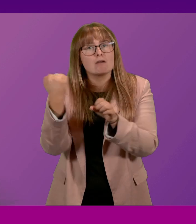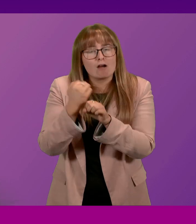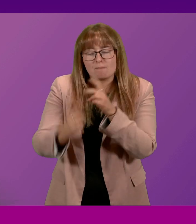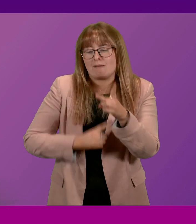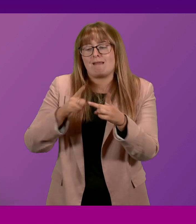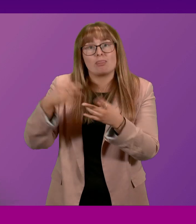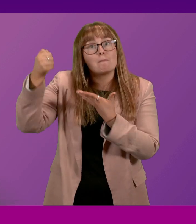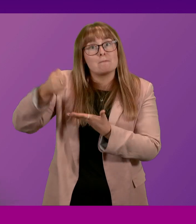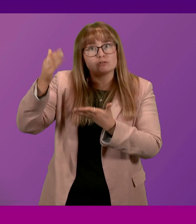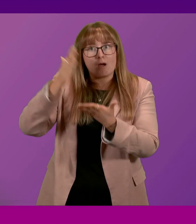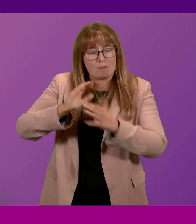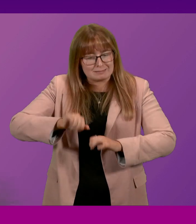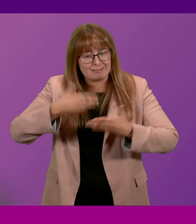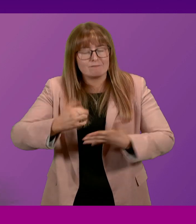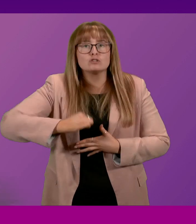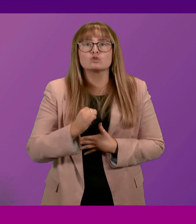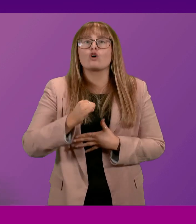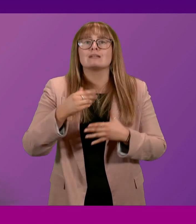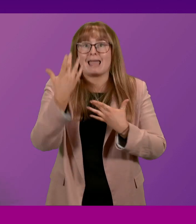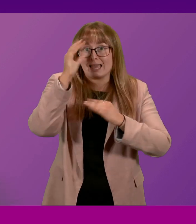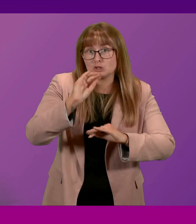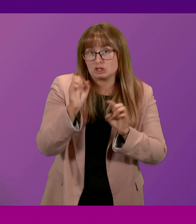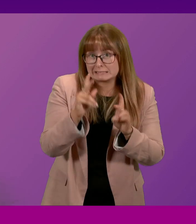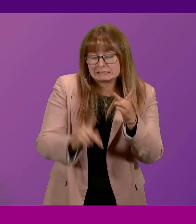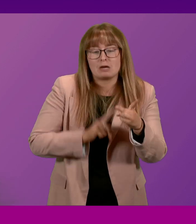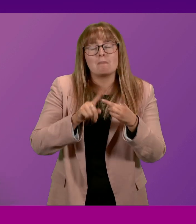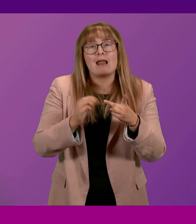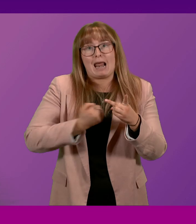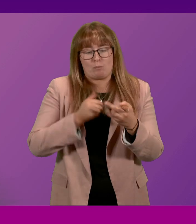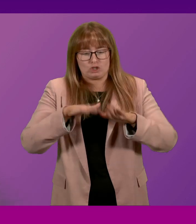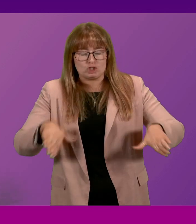are delivering for Scotland’s education system and for our bairns and young folk?